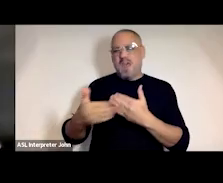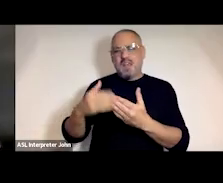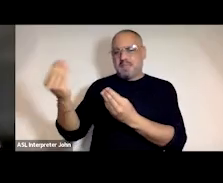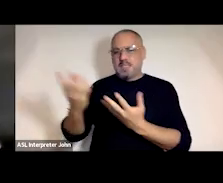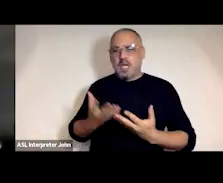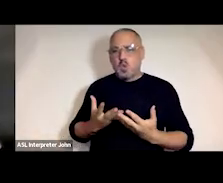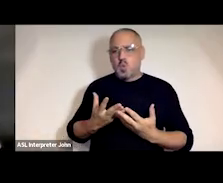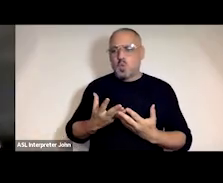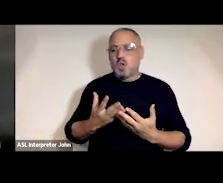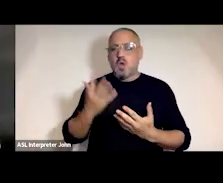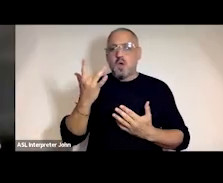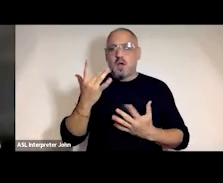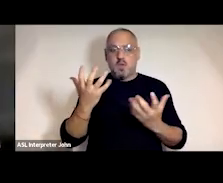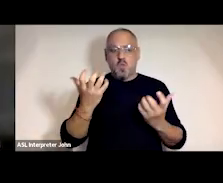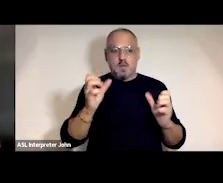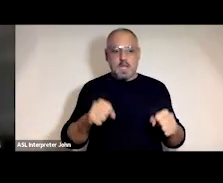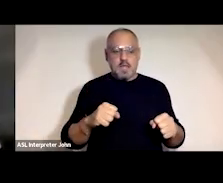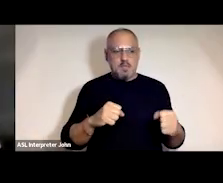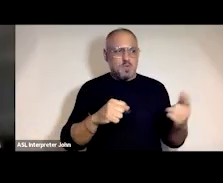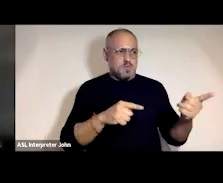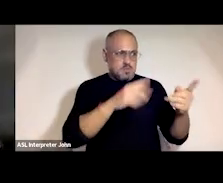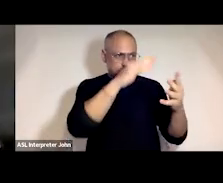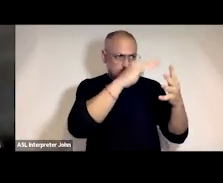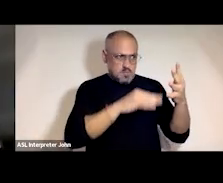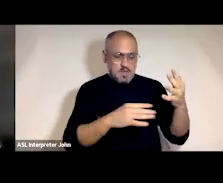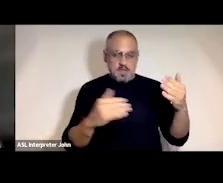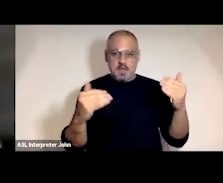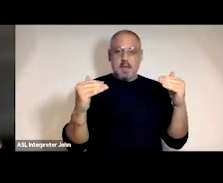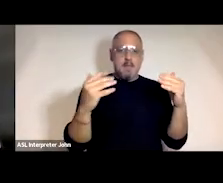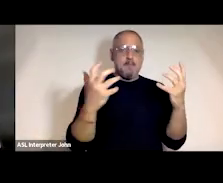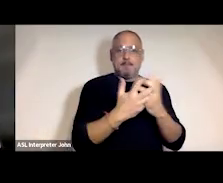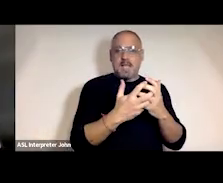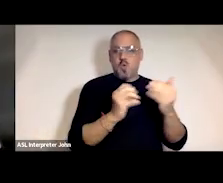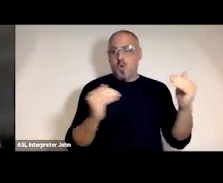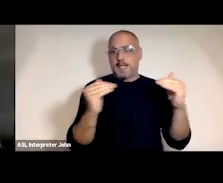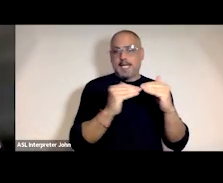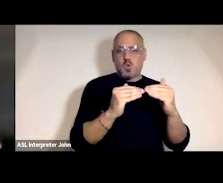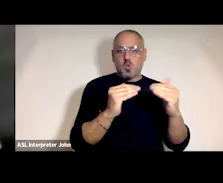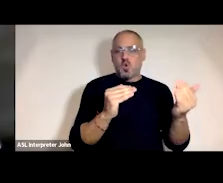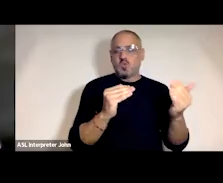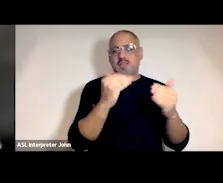because what we wanna do is be able to meet or equal the listings. equaling the listings means